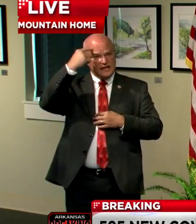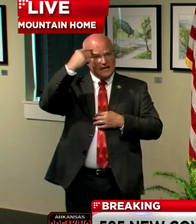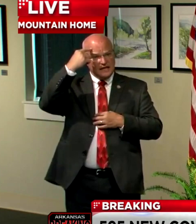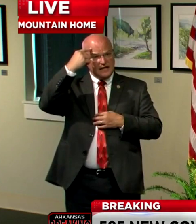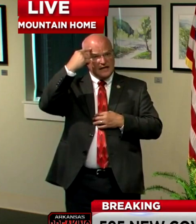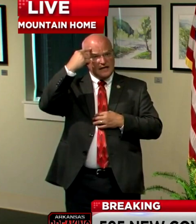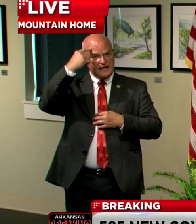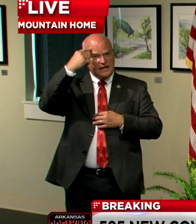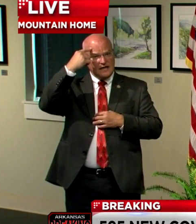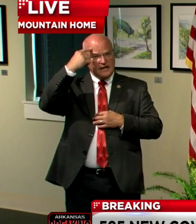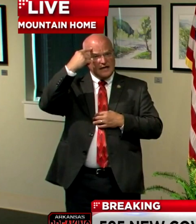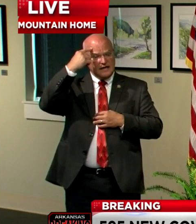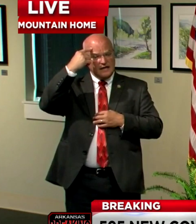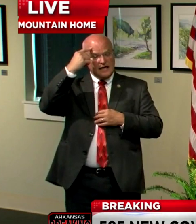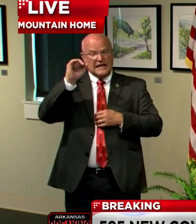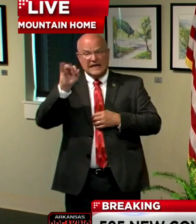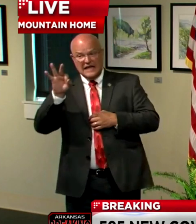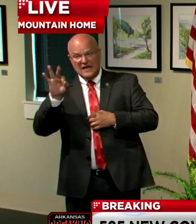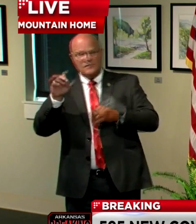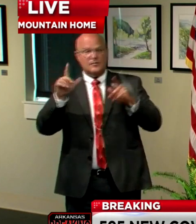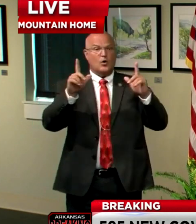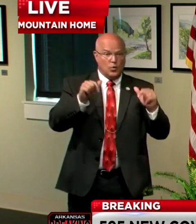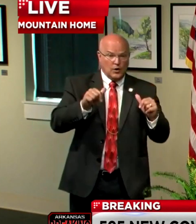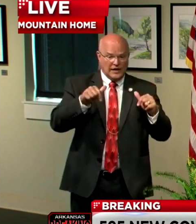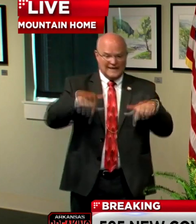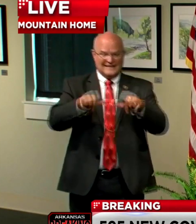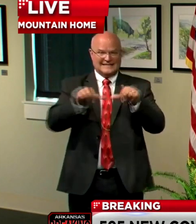YEAR AS WE CAN AND ADAPT AS WE